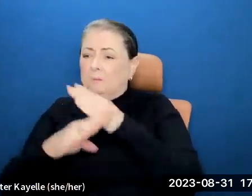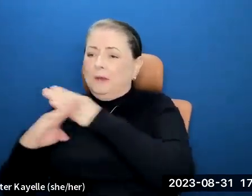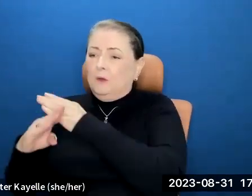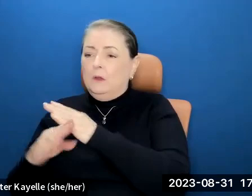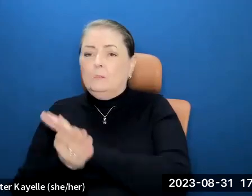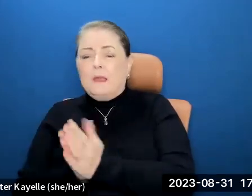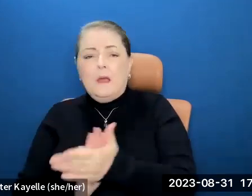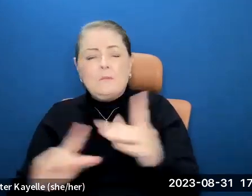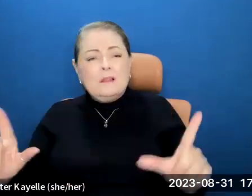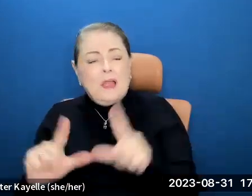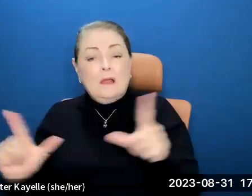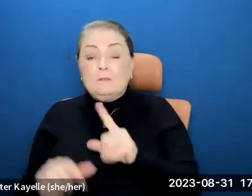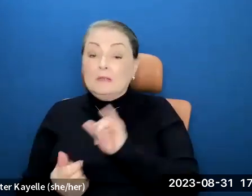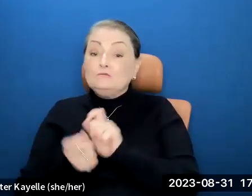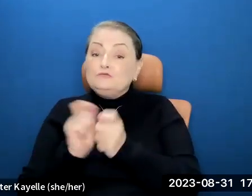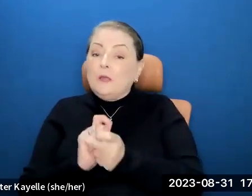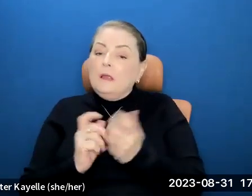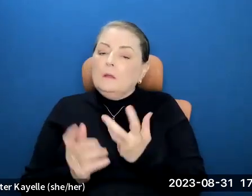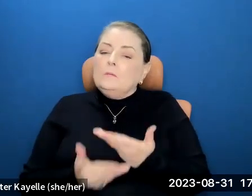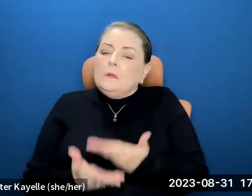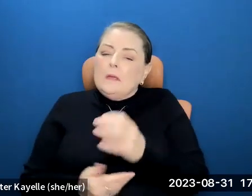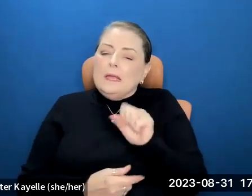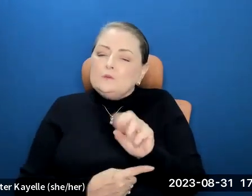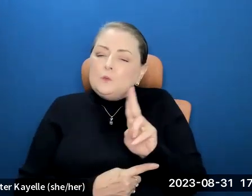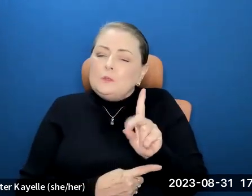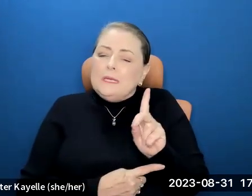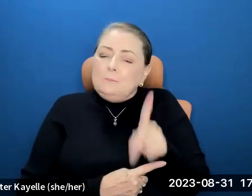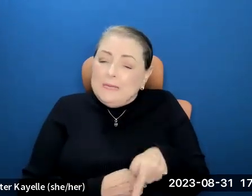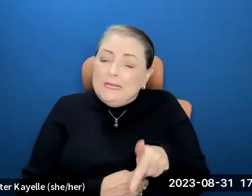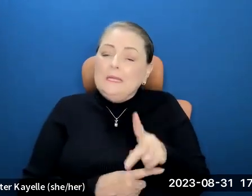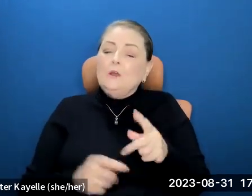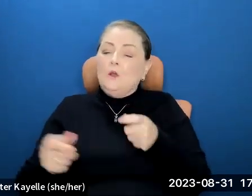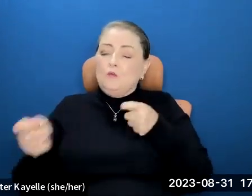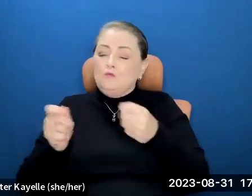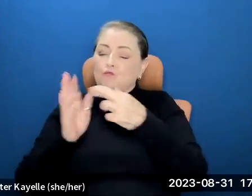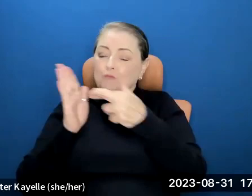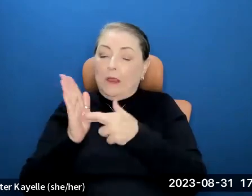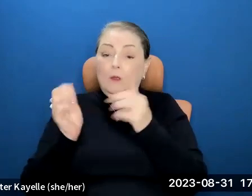this change also brings sudp regulation in line with other Healthcare professions